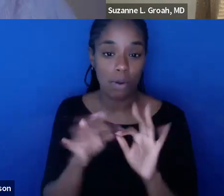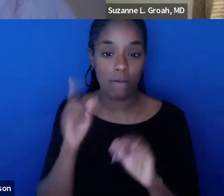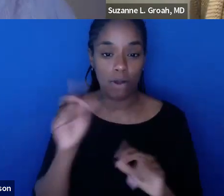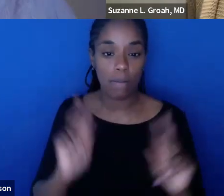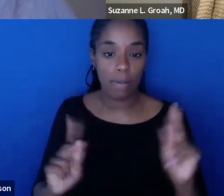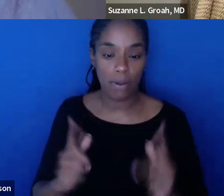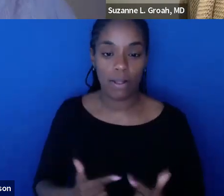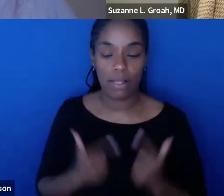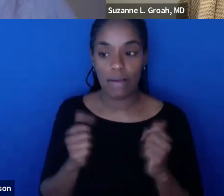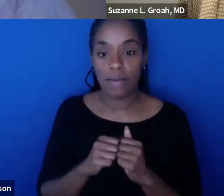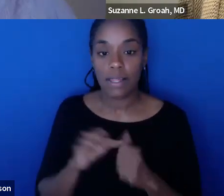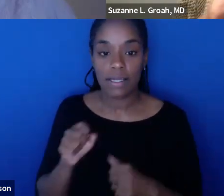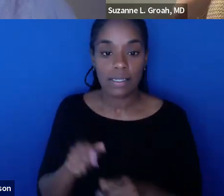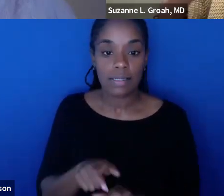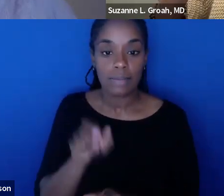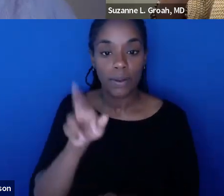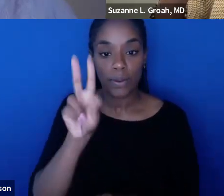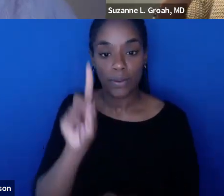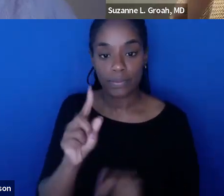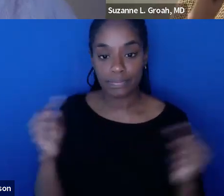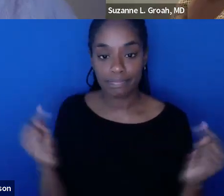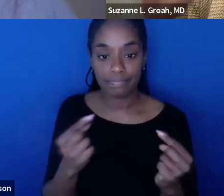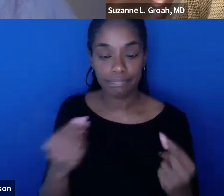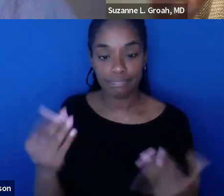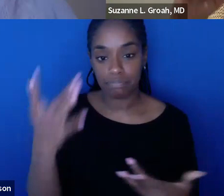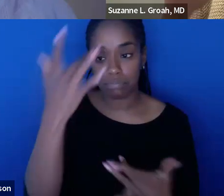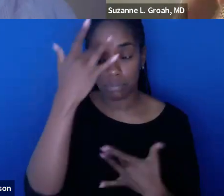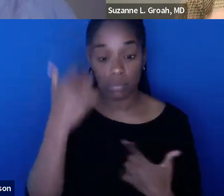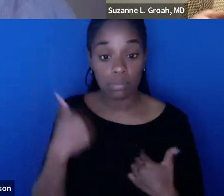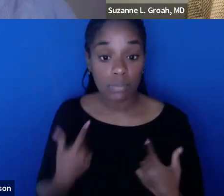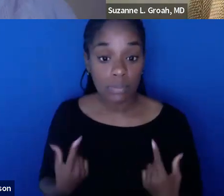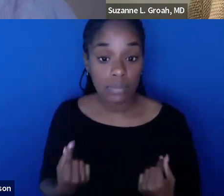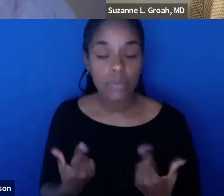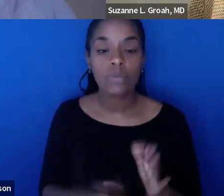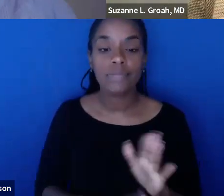So what we've done is we have developed measures for urinary symptoms